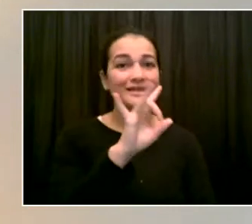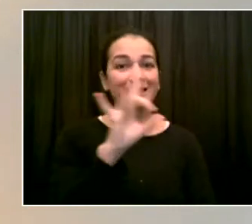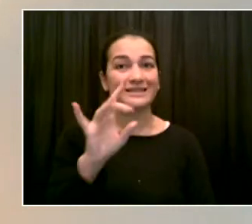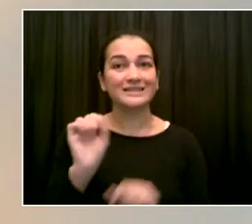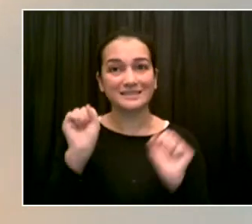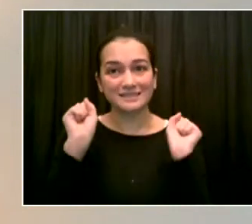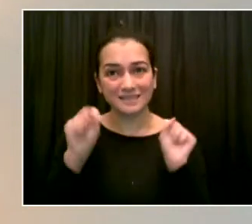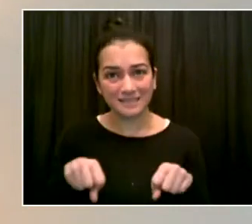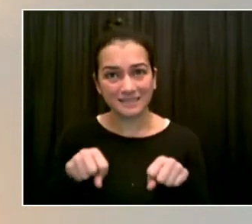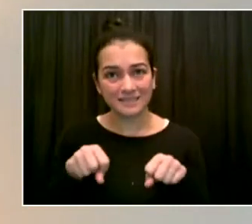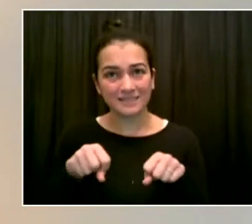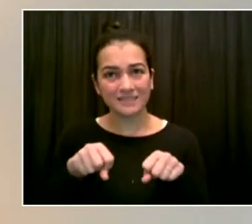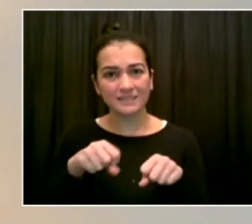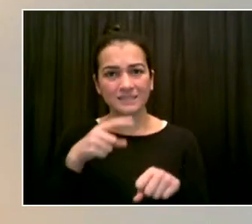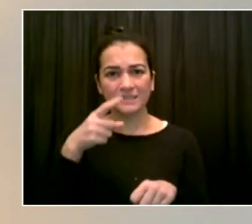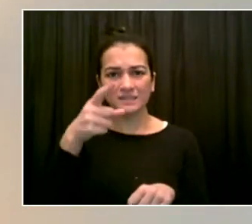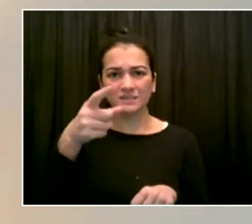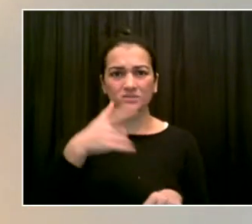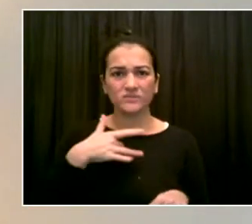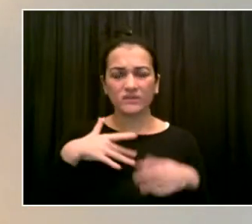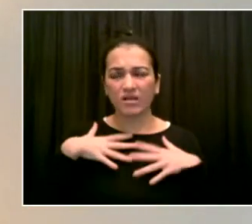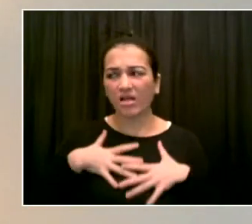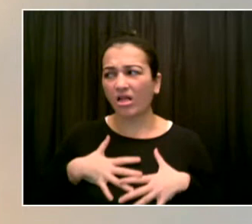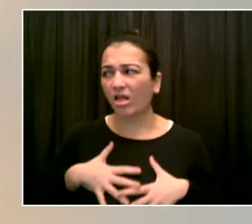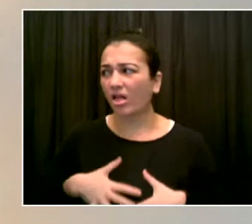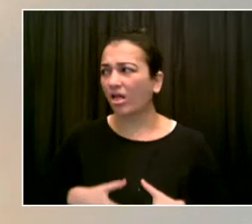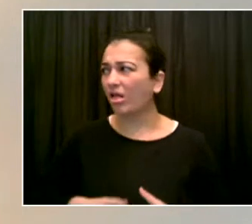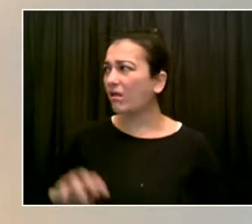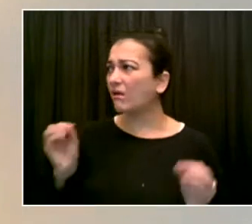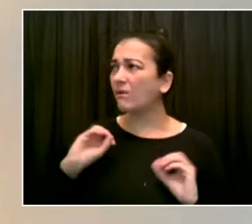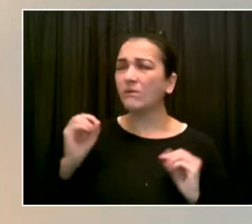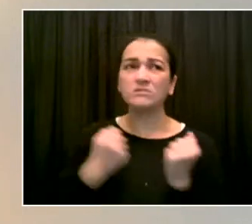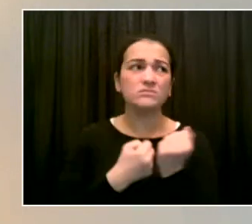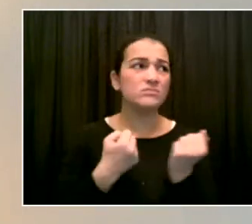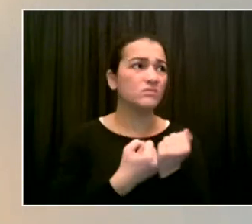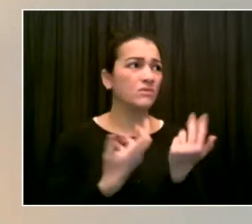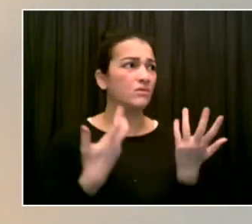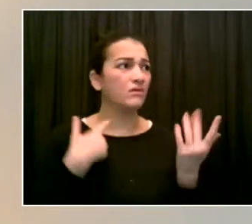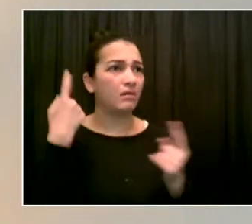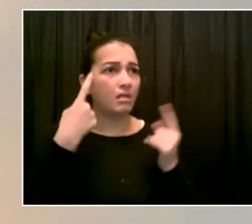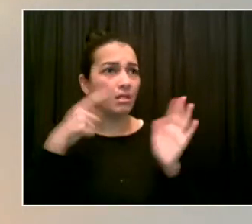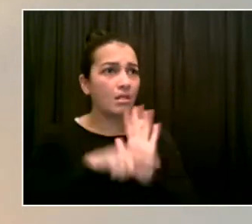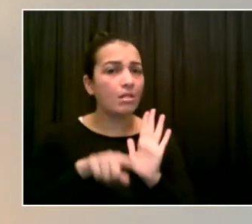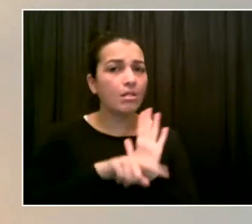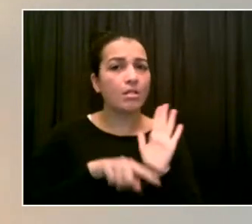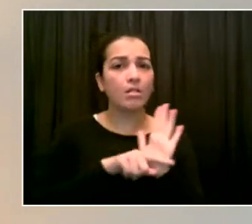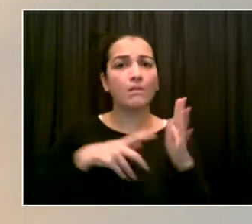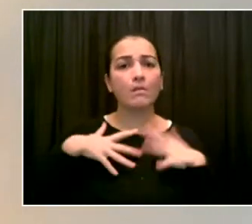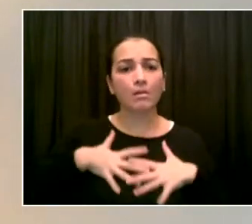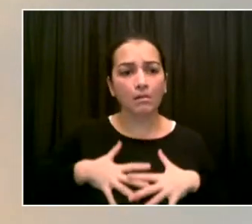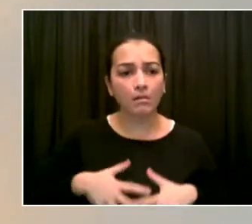BEFORE THEY REACHED THEIR LOWESTOI PNT. NO ONE SHOULD HAVE TO STRUGGLE ALONE FOR SO